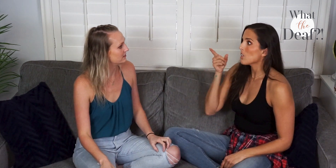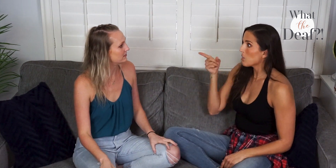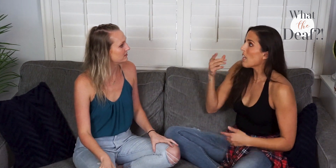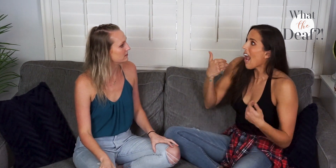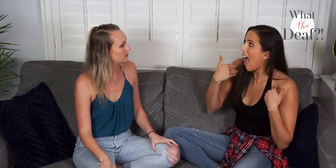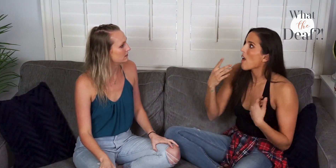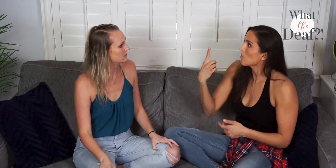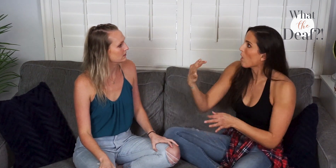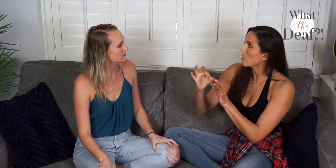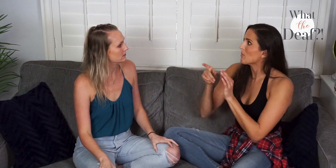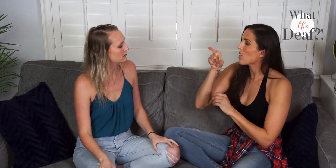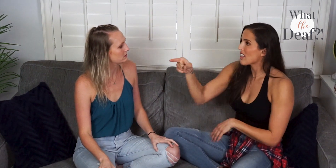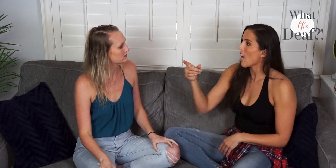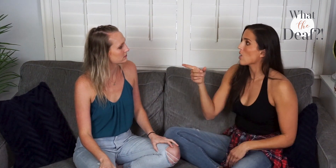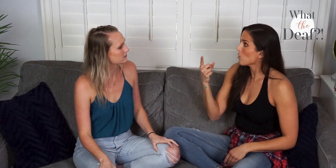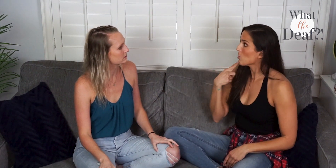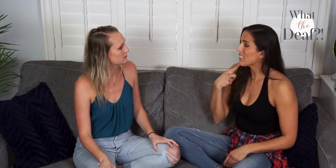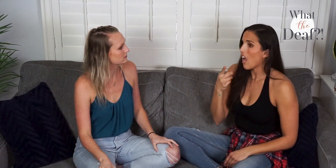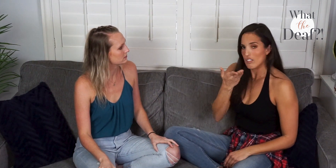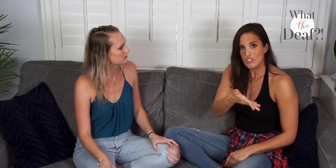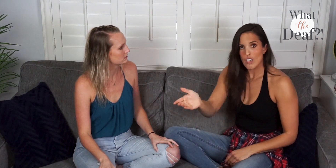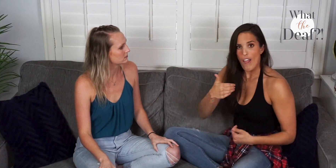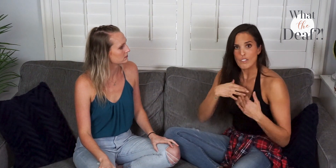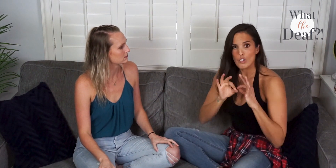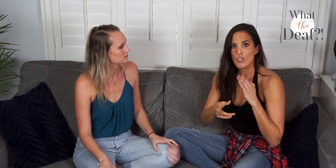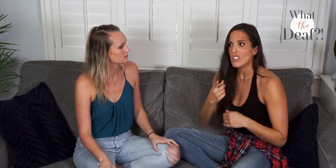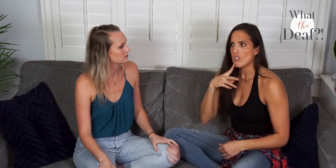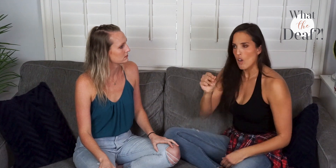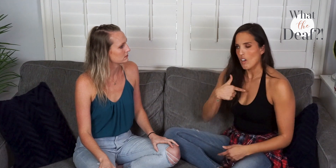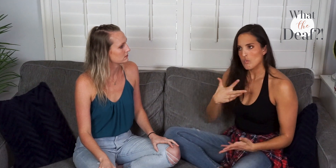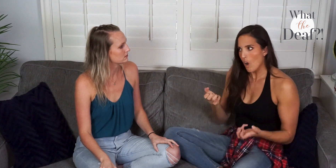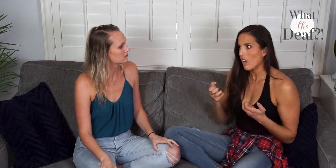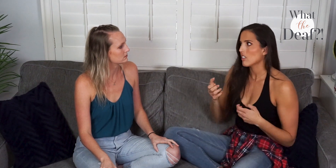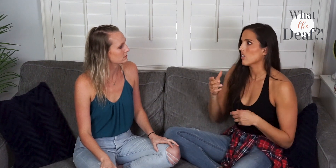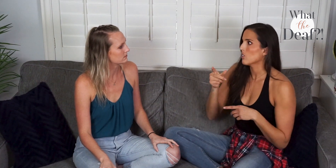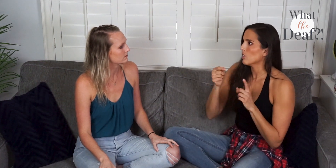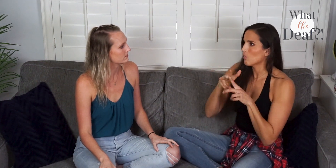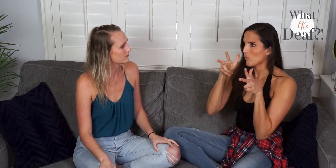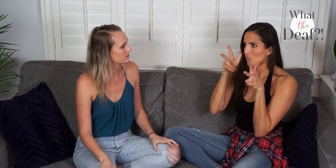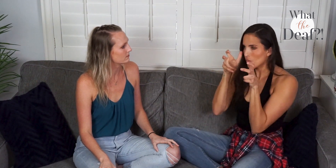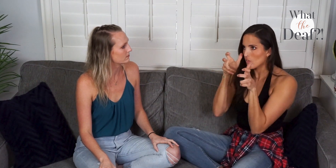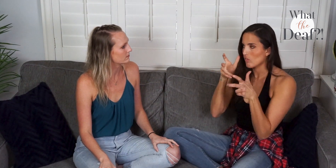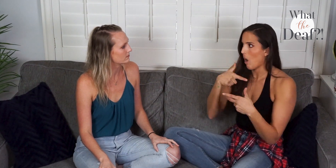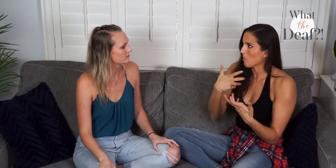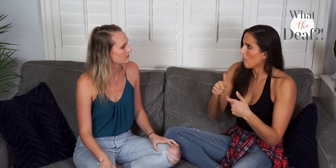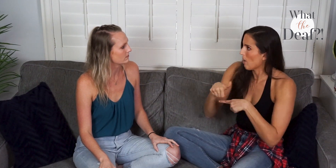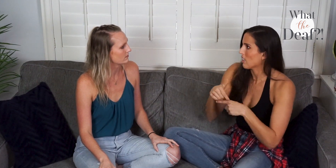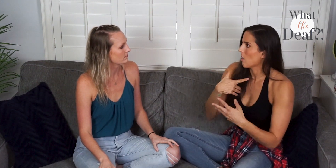I think they did have one interpreter there. And you said, "Hey, there's an interpreter." He's like, "No, I wanna work on my reception skills.